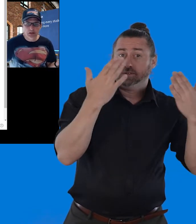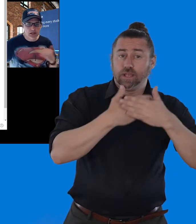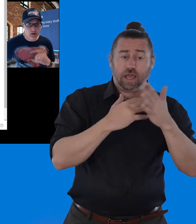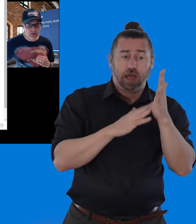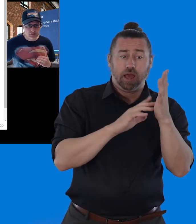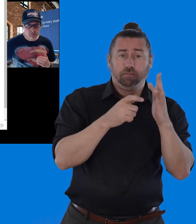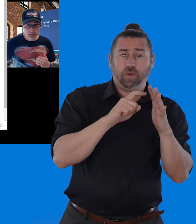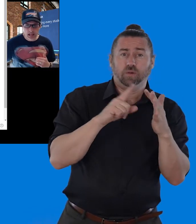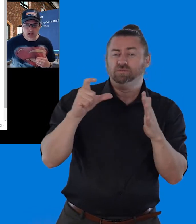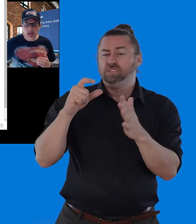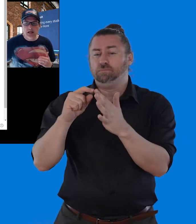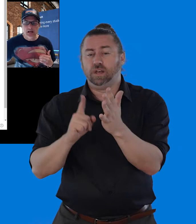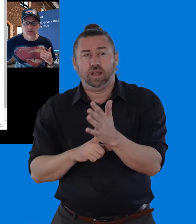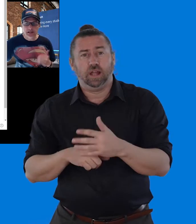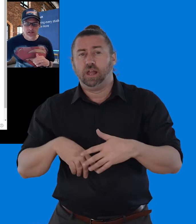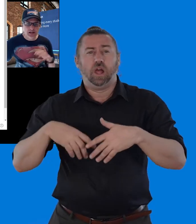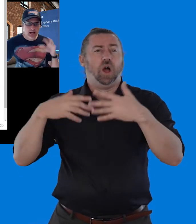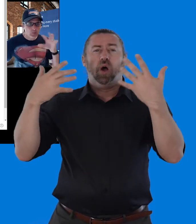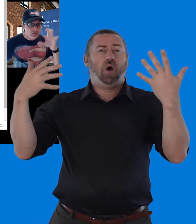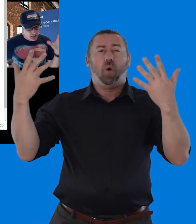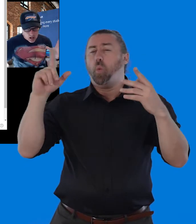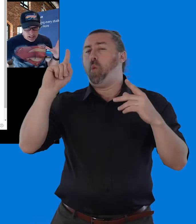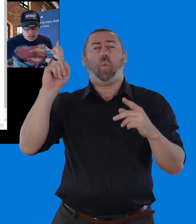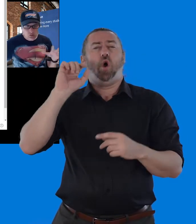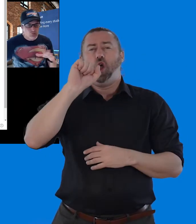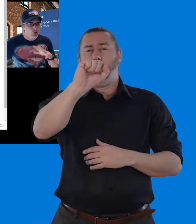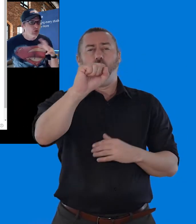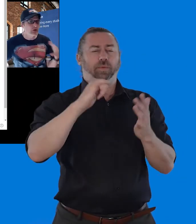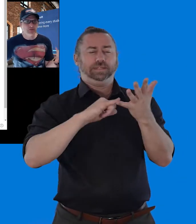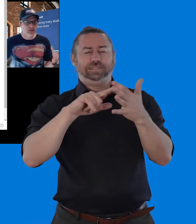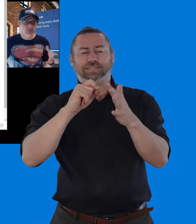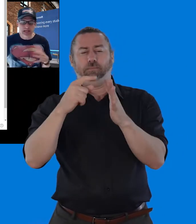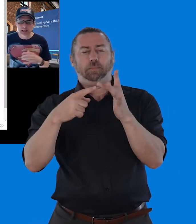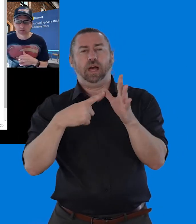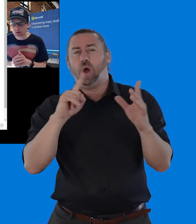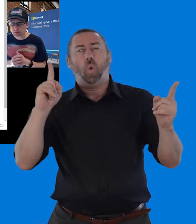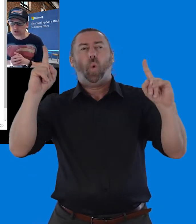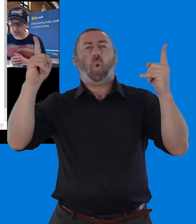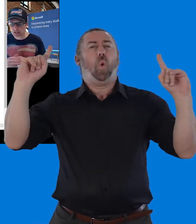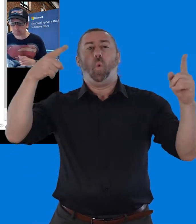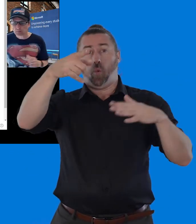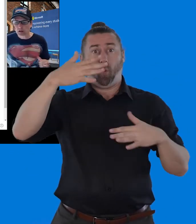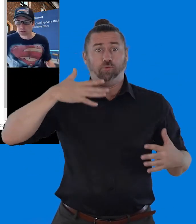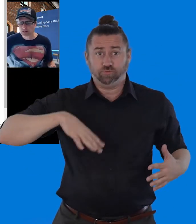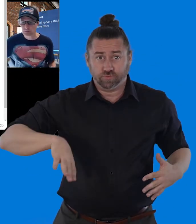we can go into a different colour if that's going to help us with the lighting in the room or even just making it more interesting. OK.